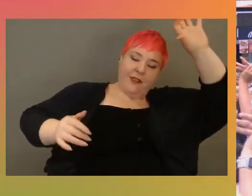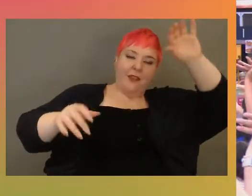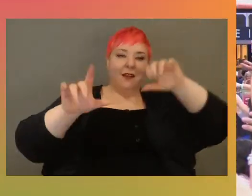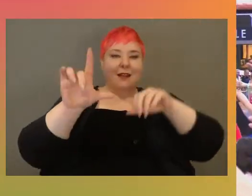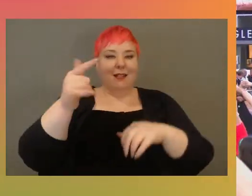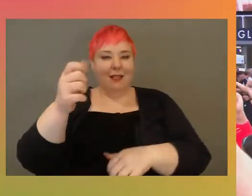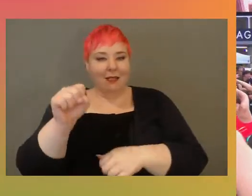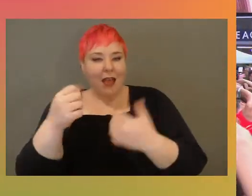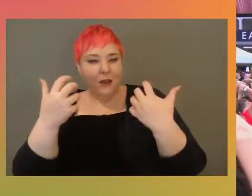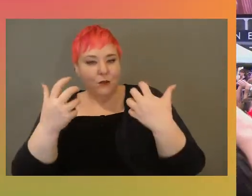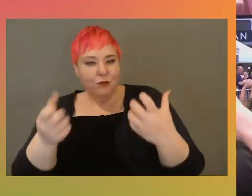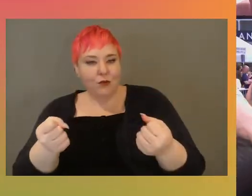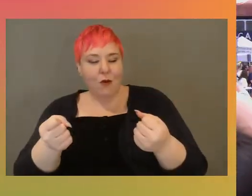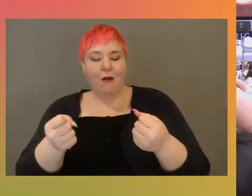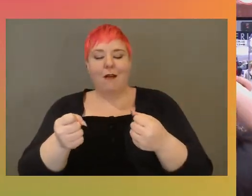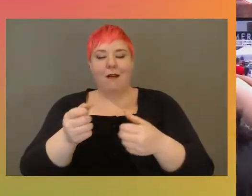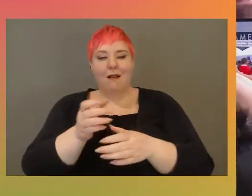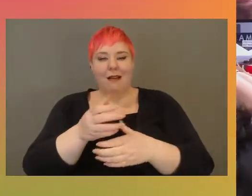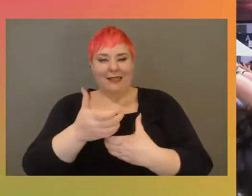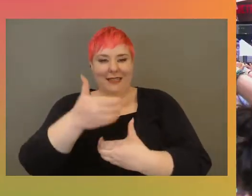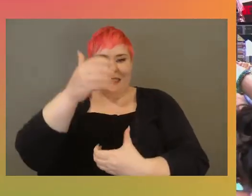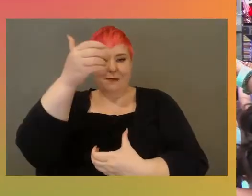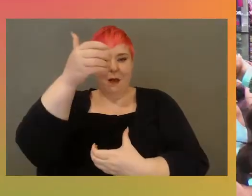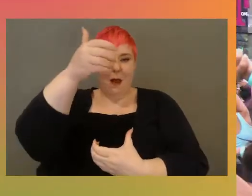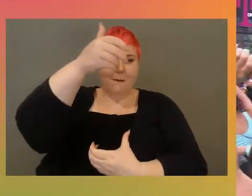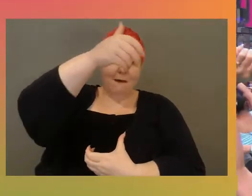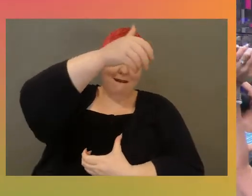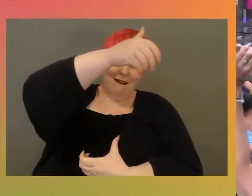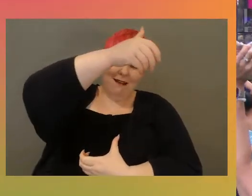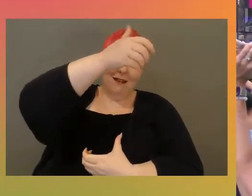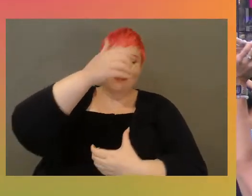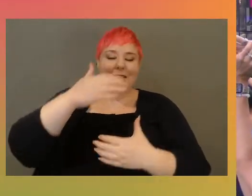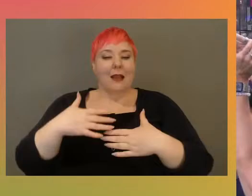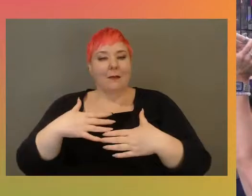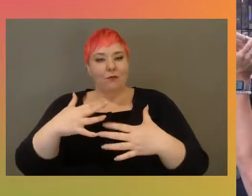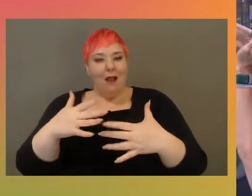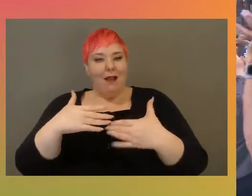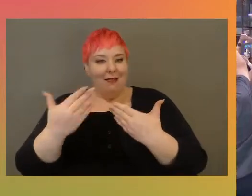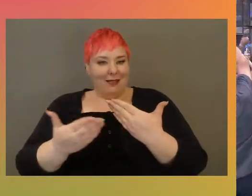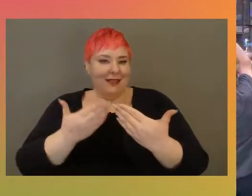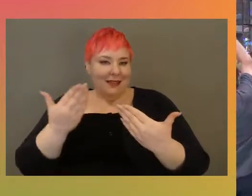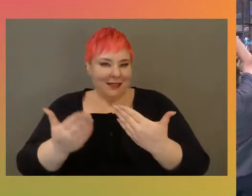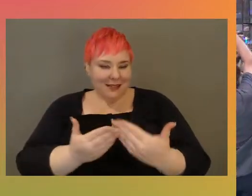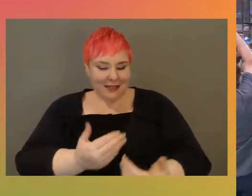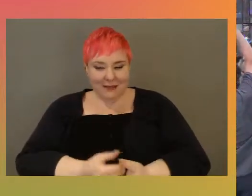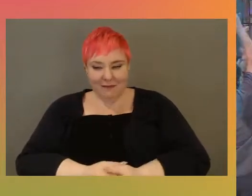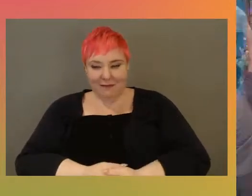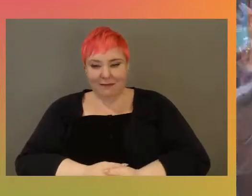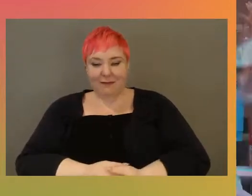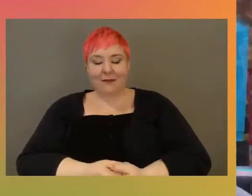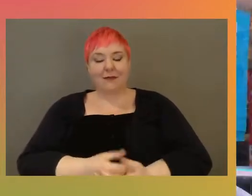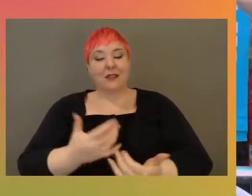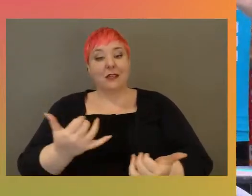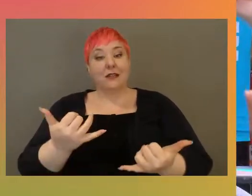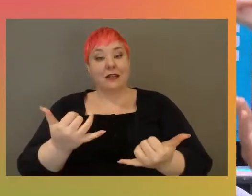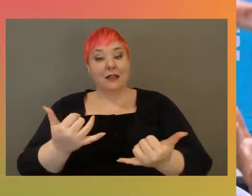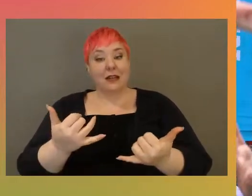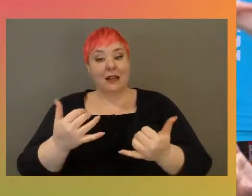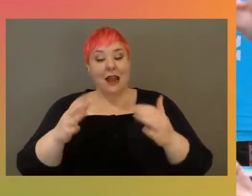BREATHE INTO YOUR RIGHT RIBS. LEGS STRONG, SPINE BENDING,